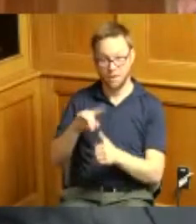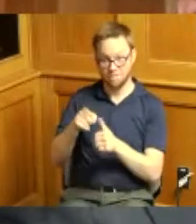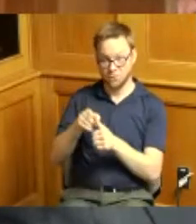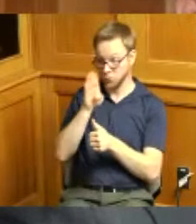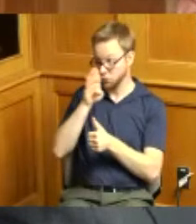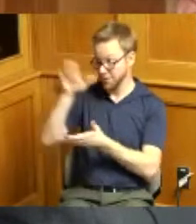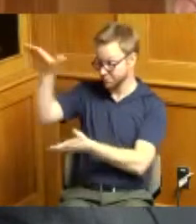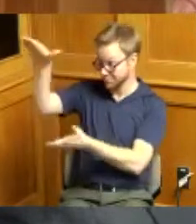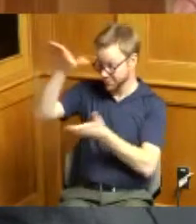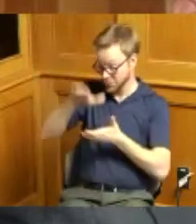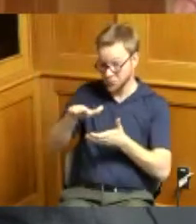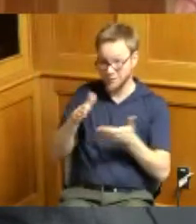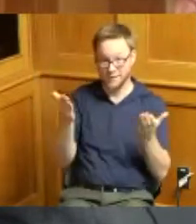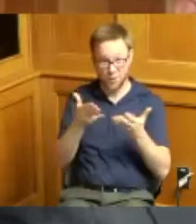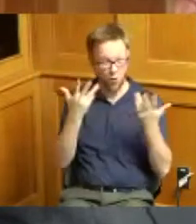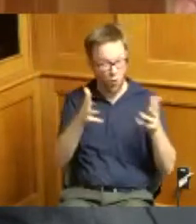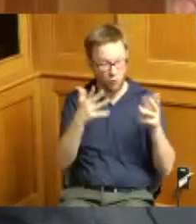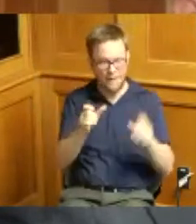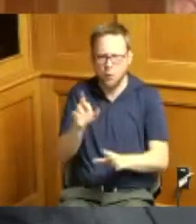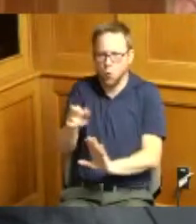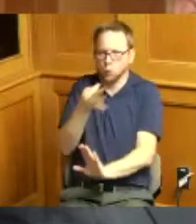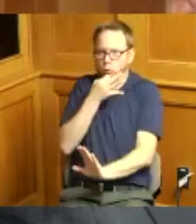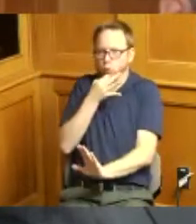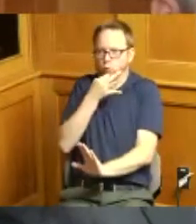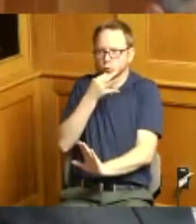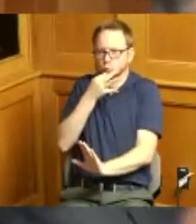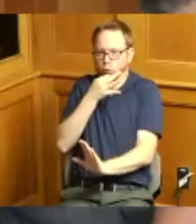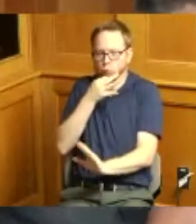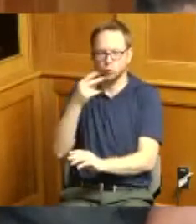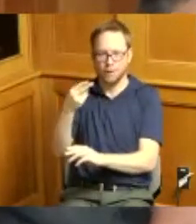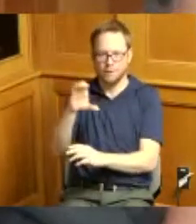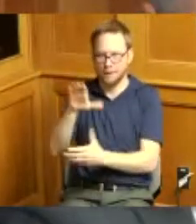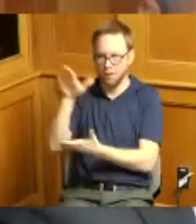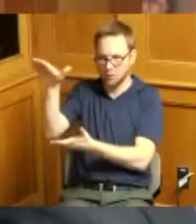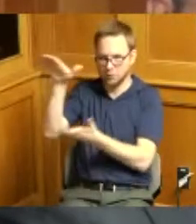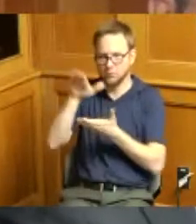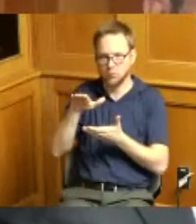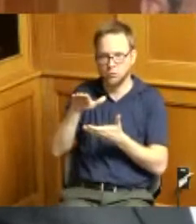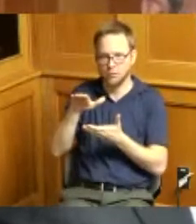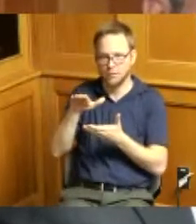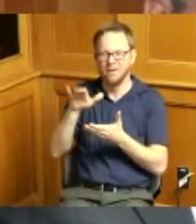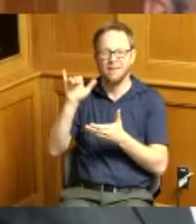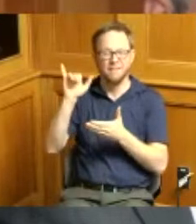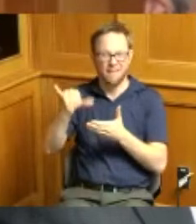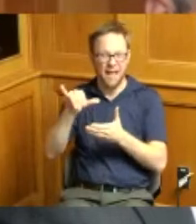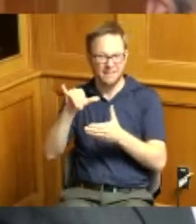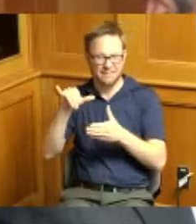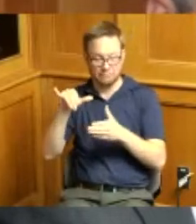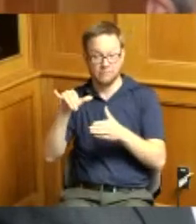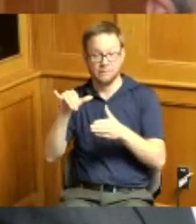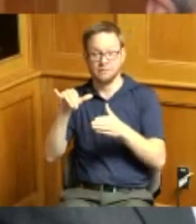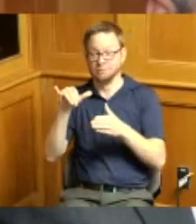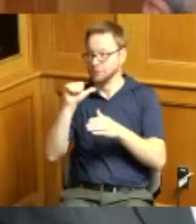or coming very soon for Hamilton County outside of the foundation money the foundation money which is